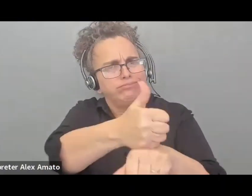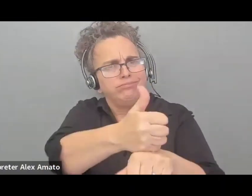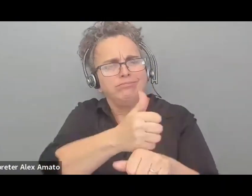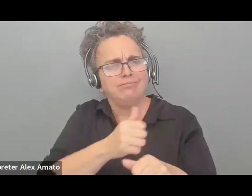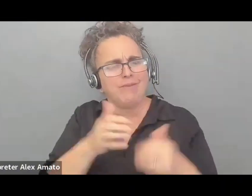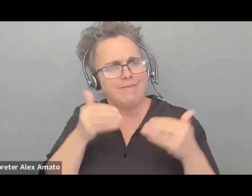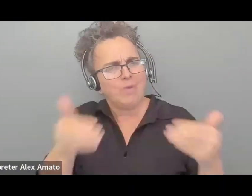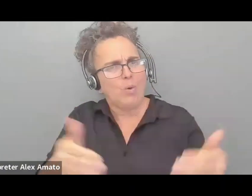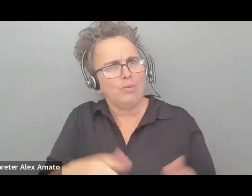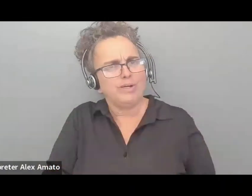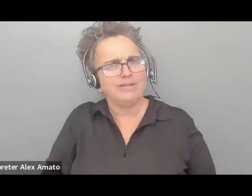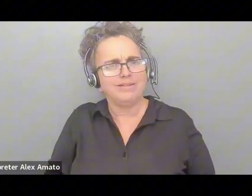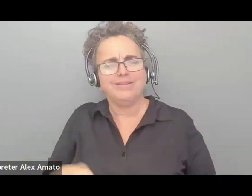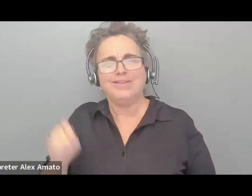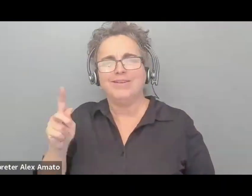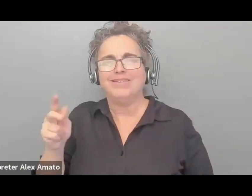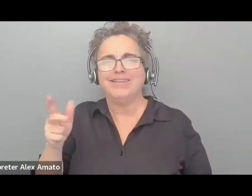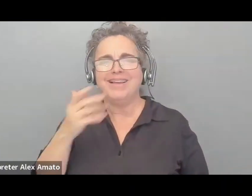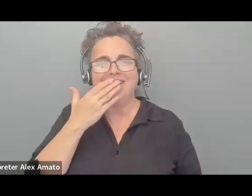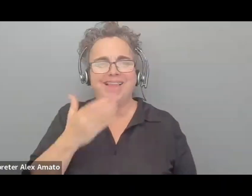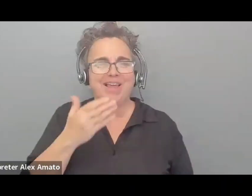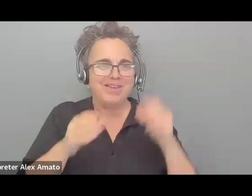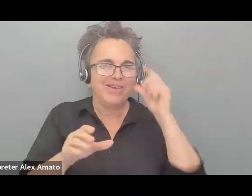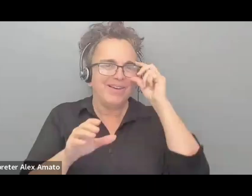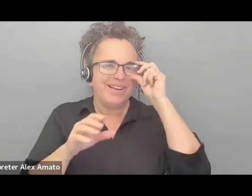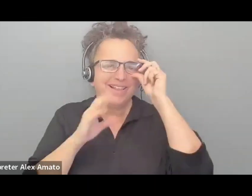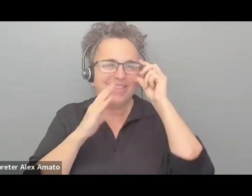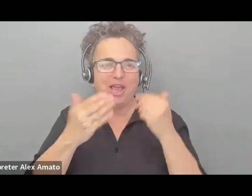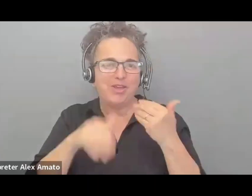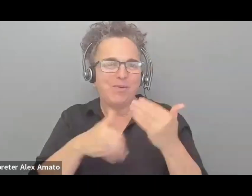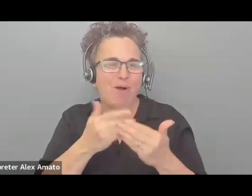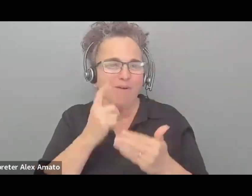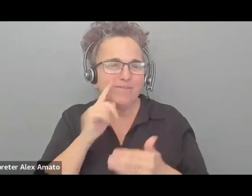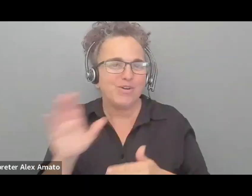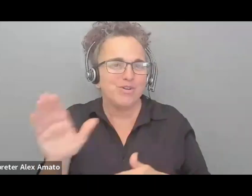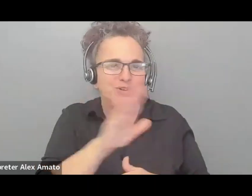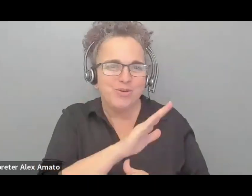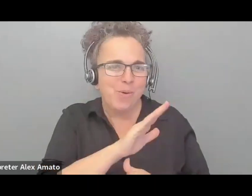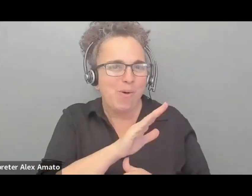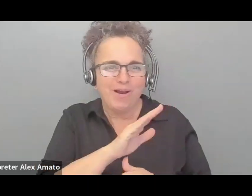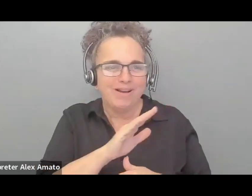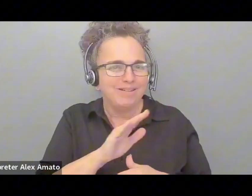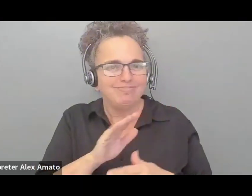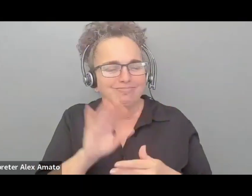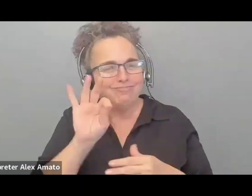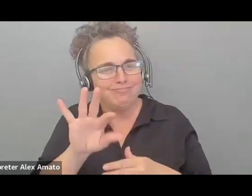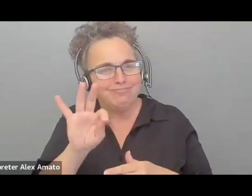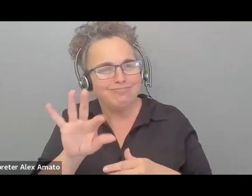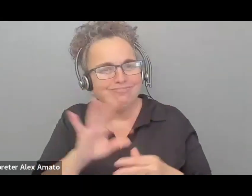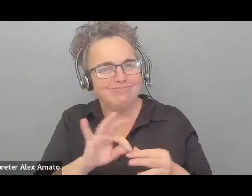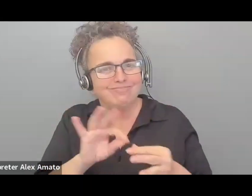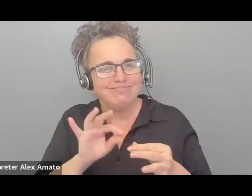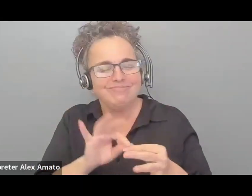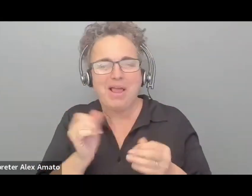Thank you. And, and thank you all for your insights and for everyone here, I think that the real